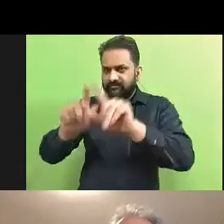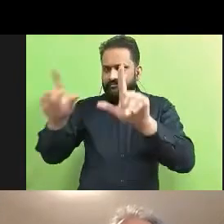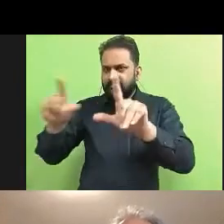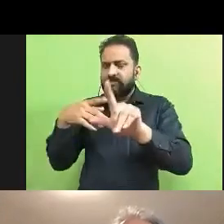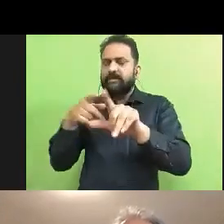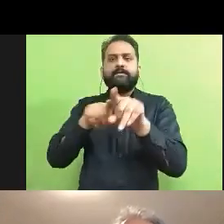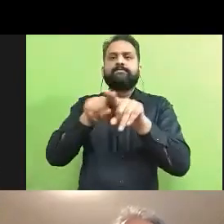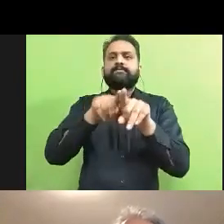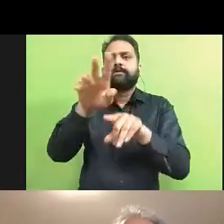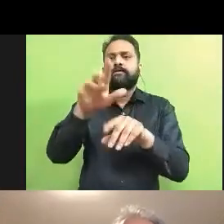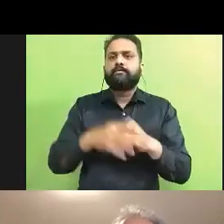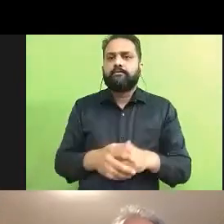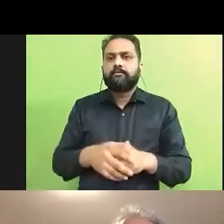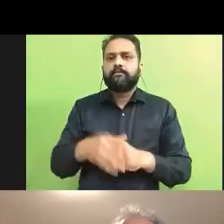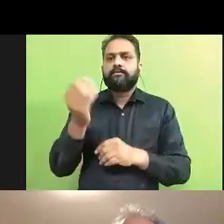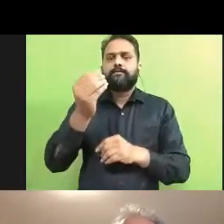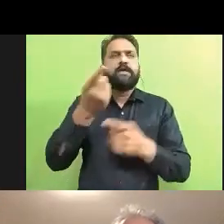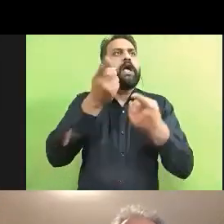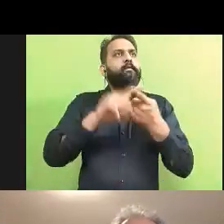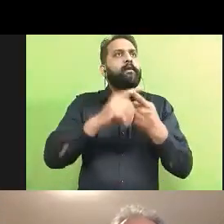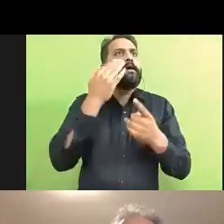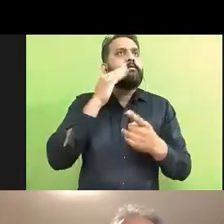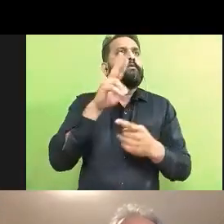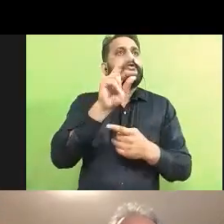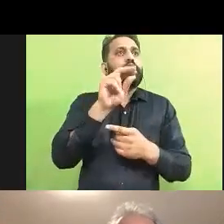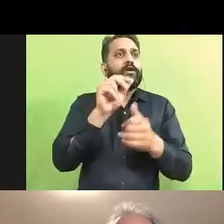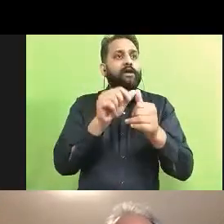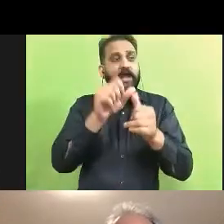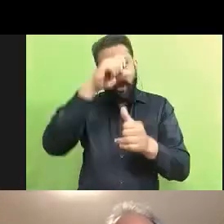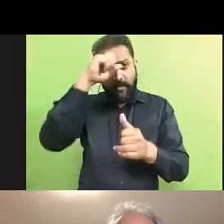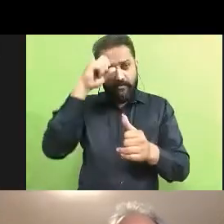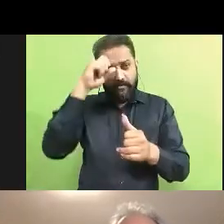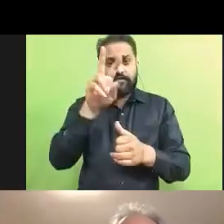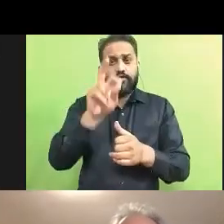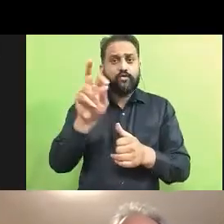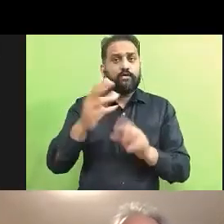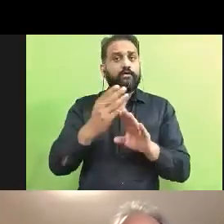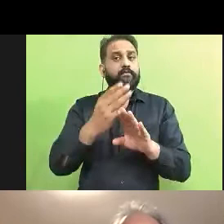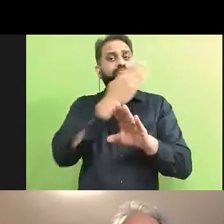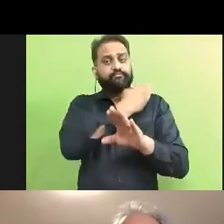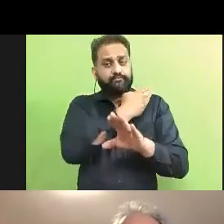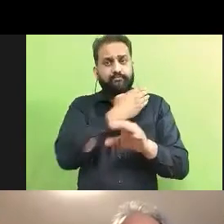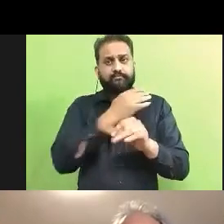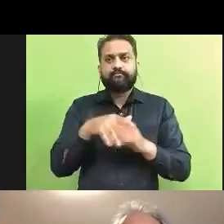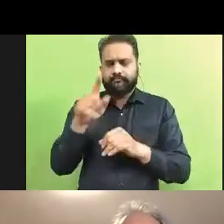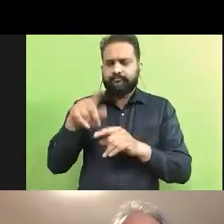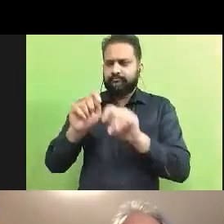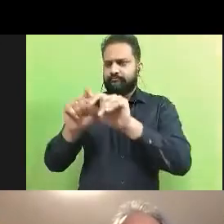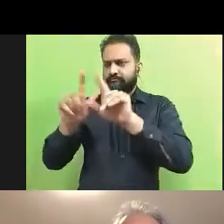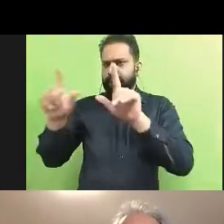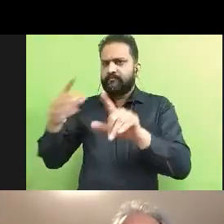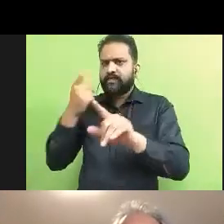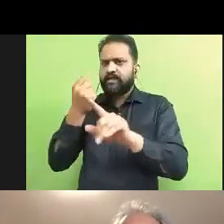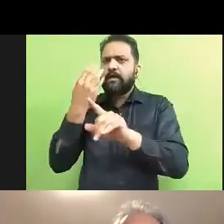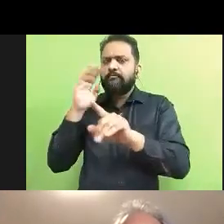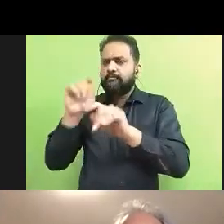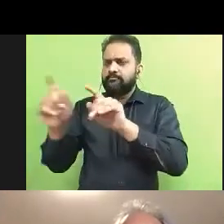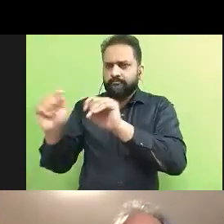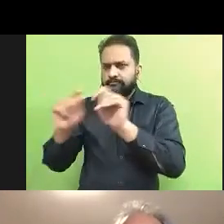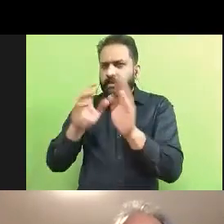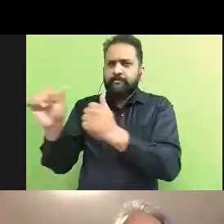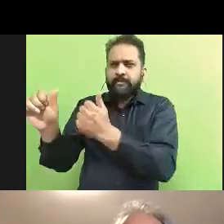something happened on 28th of april 2020. go to calendar open it and see whether it is a friday